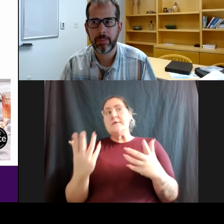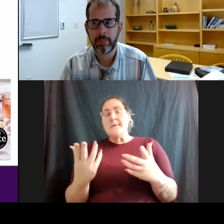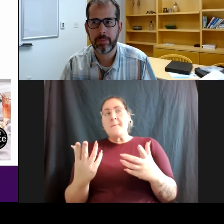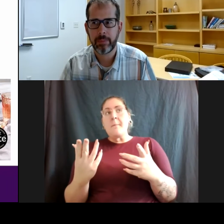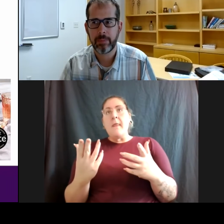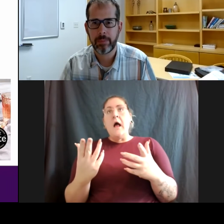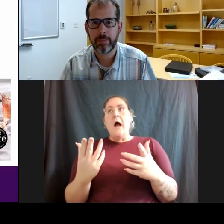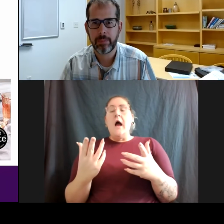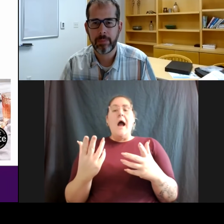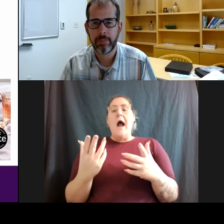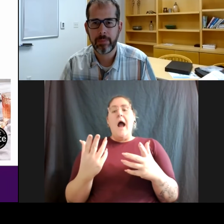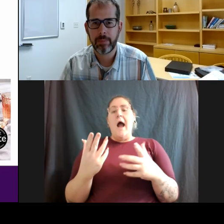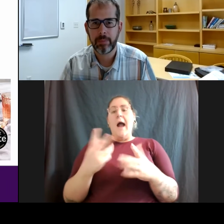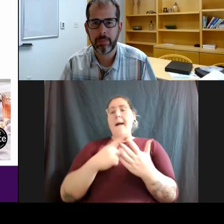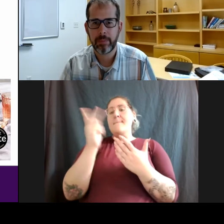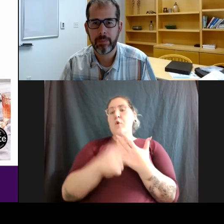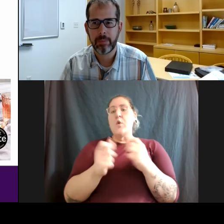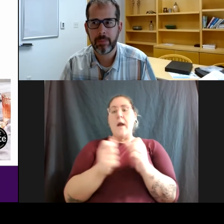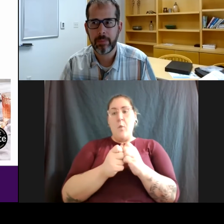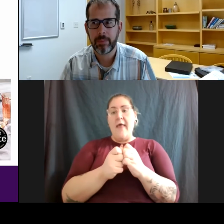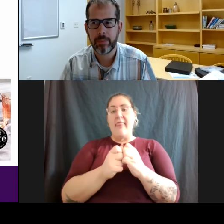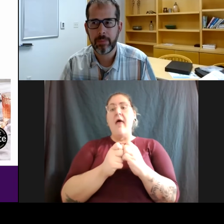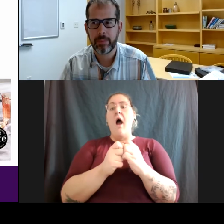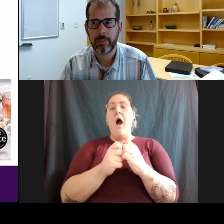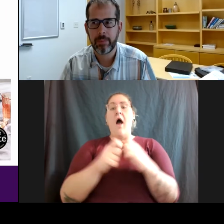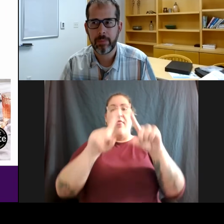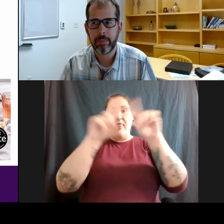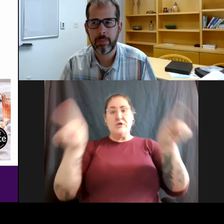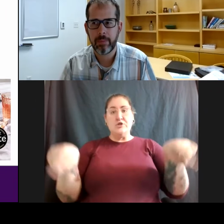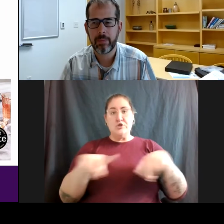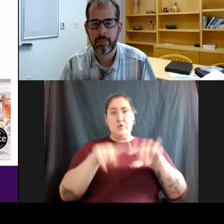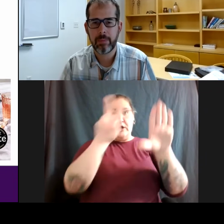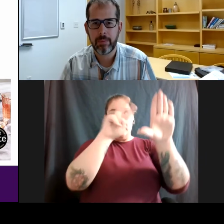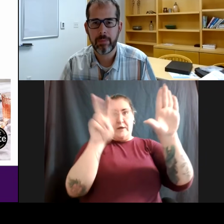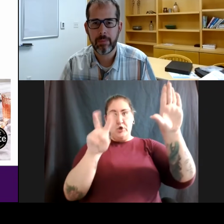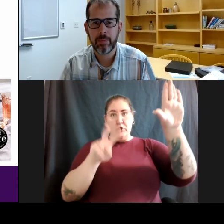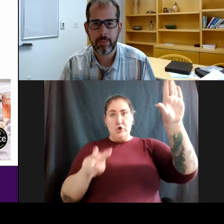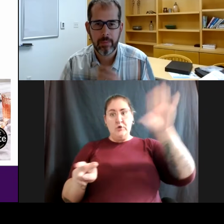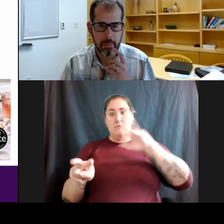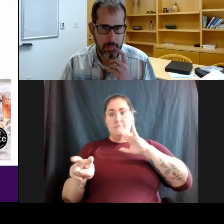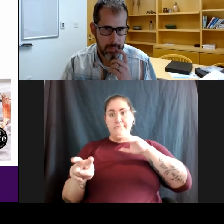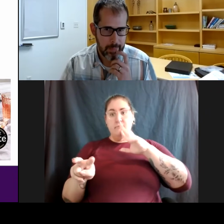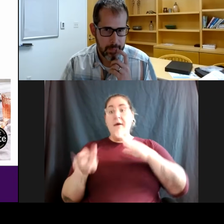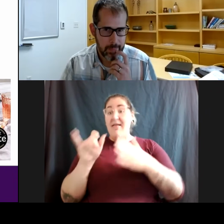and the screen magnification, there will be people who use a combination of both. So,